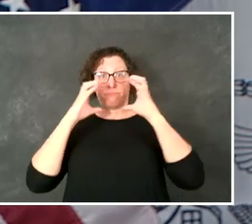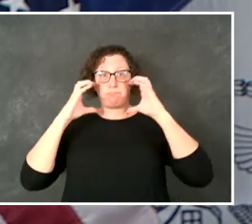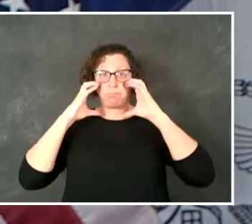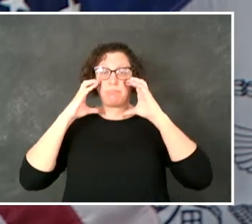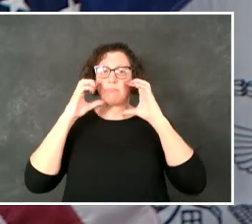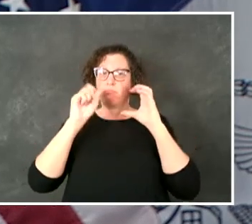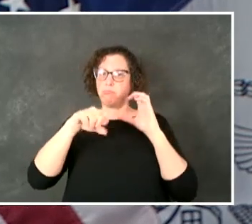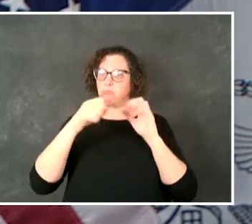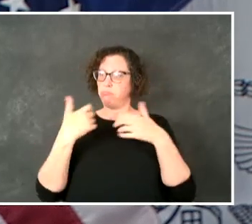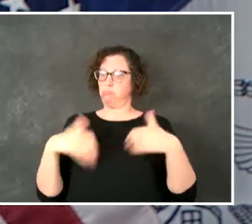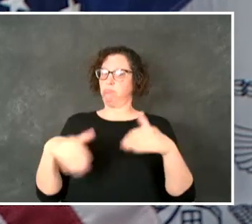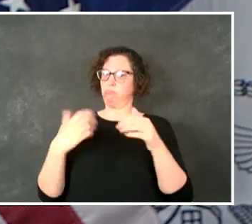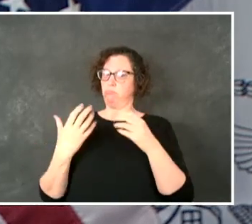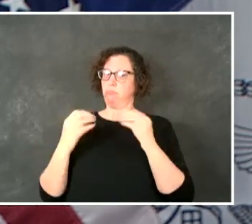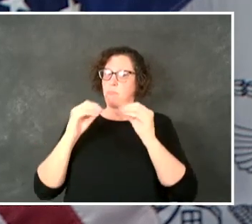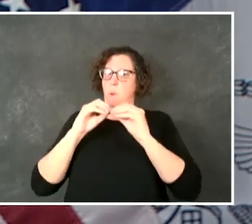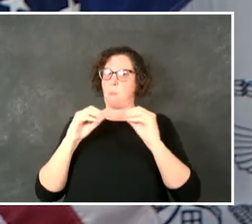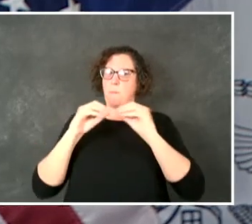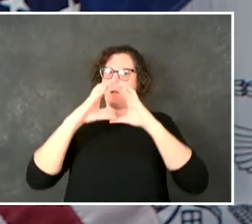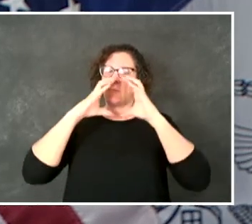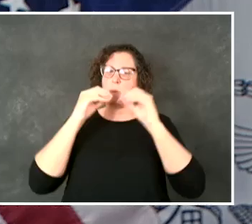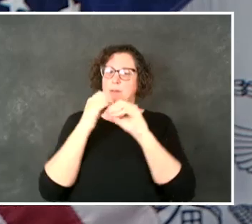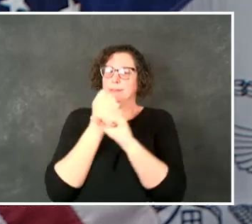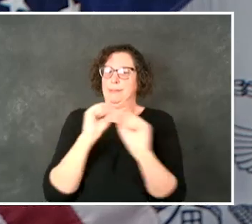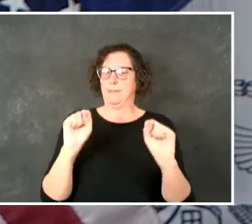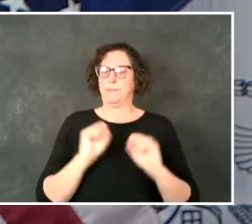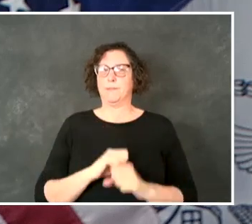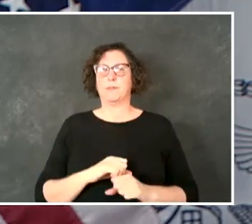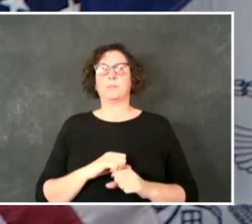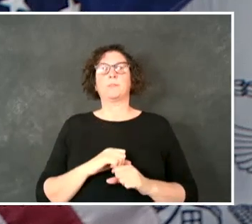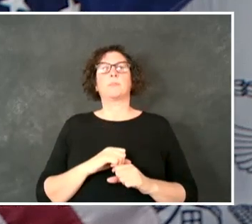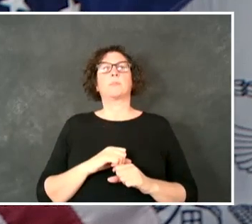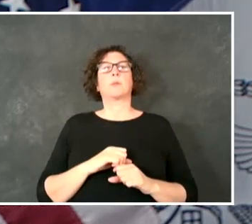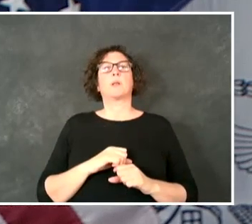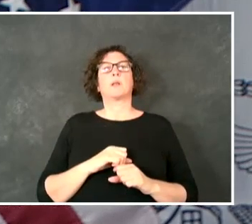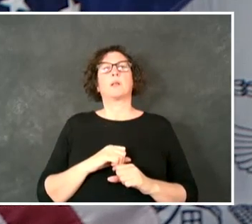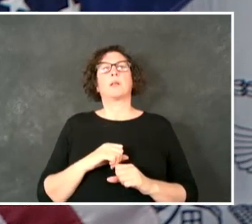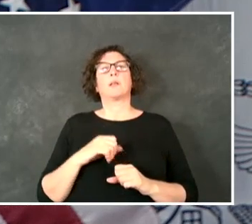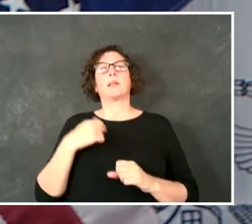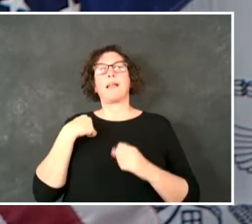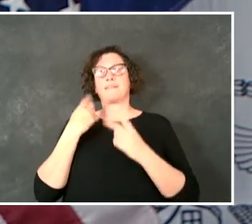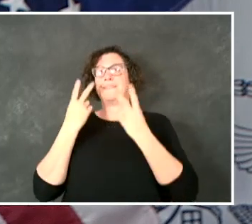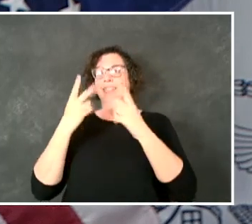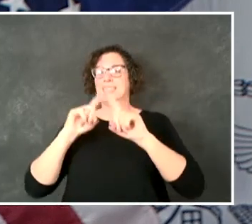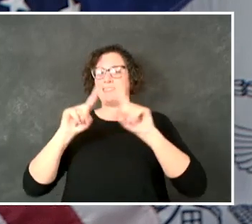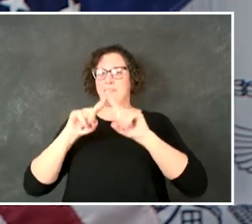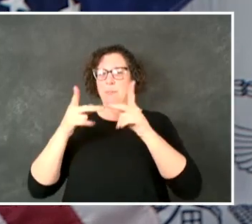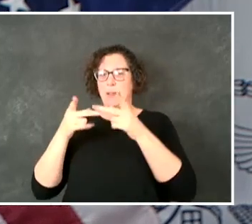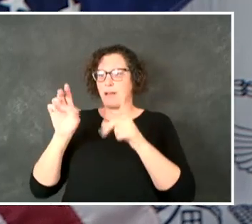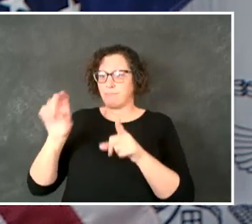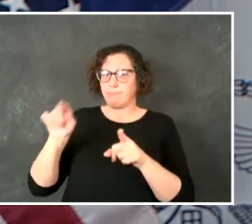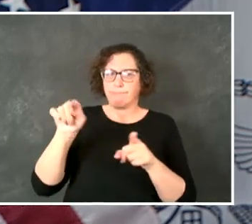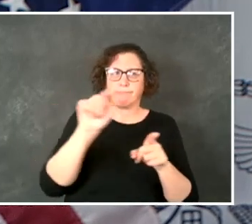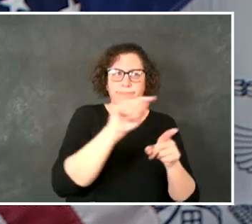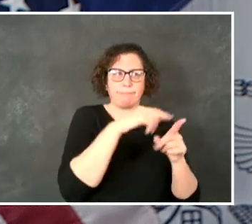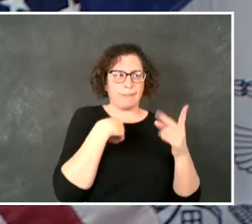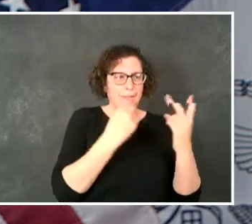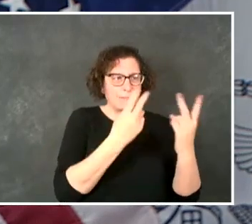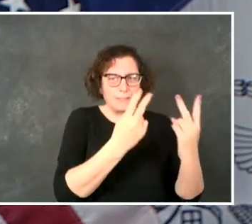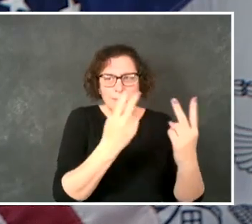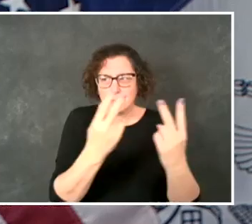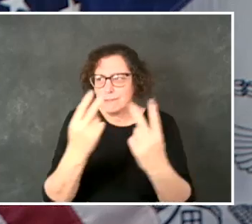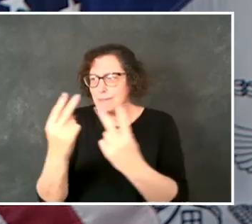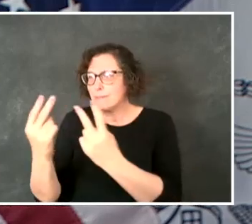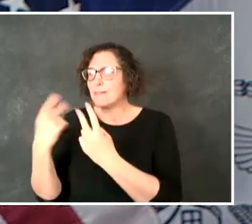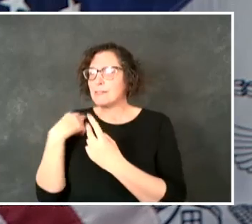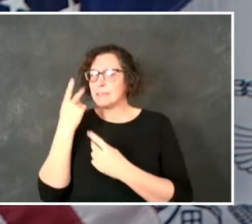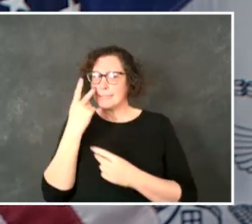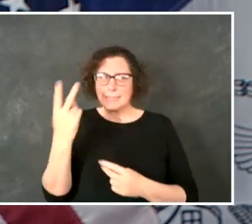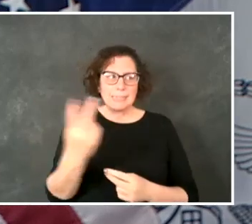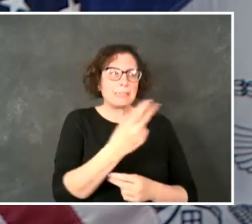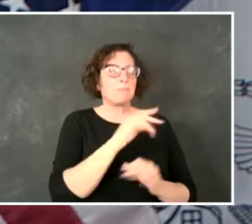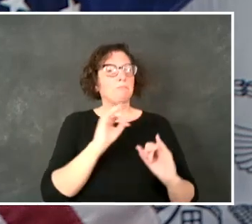TO DISTANCE.